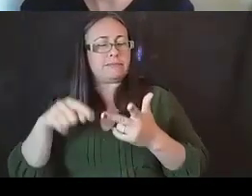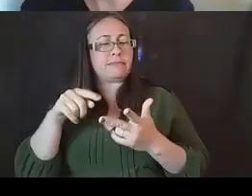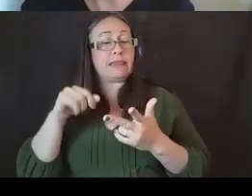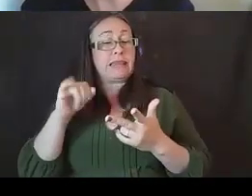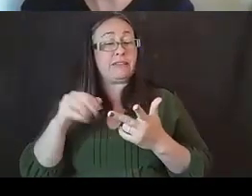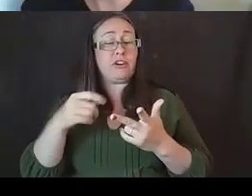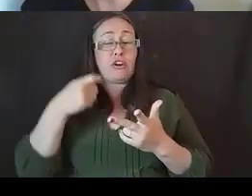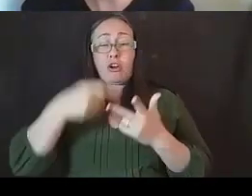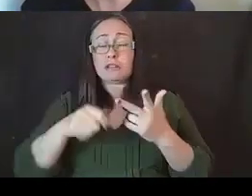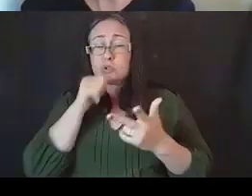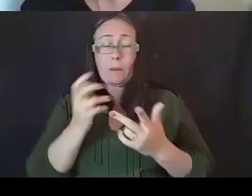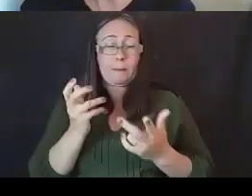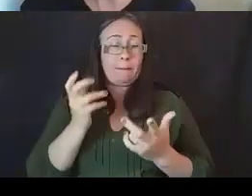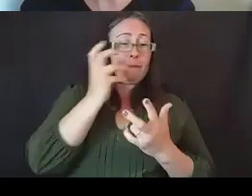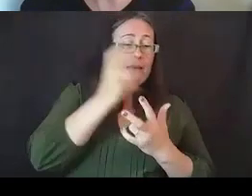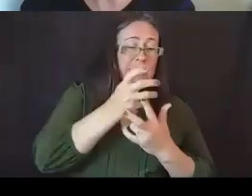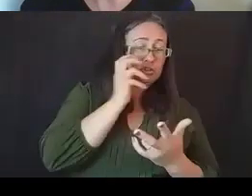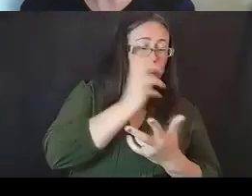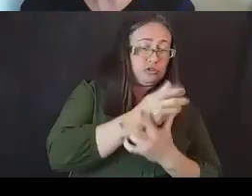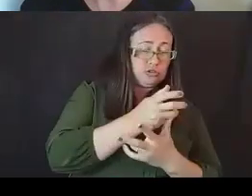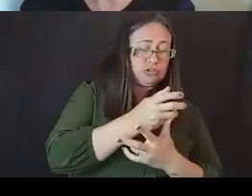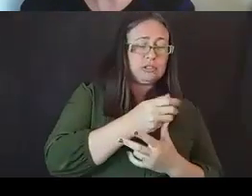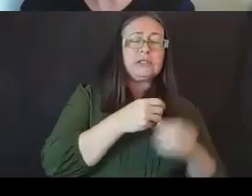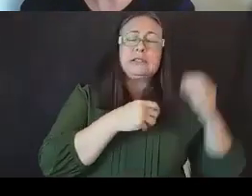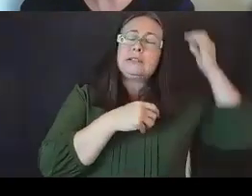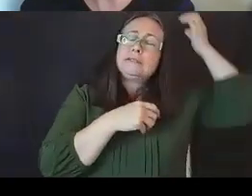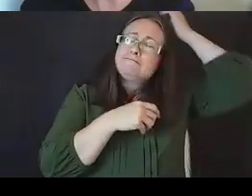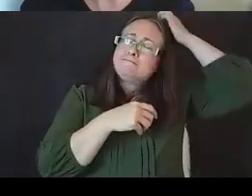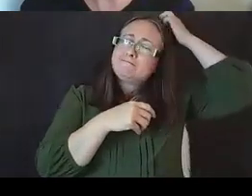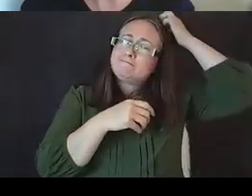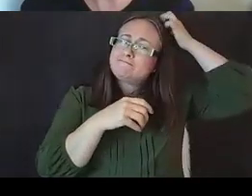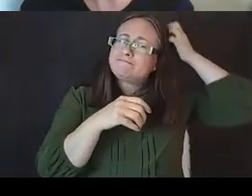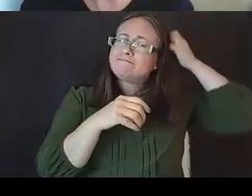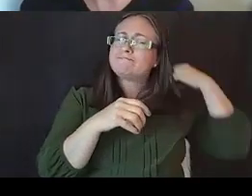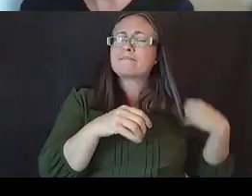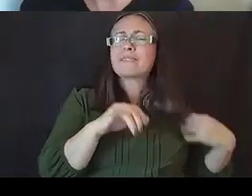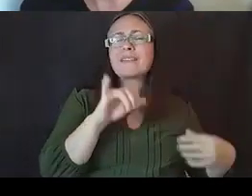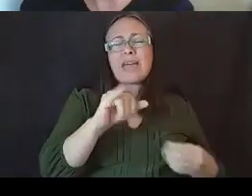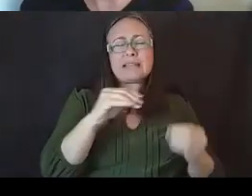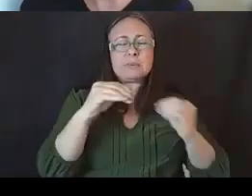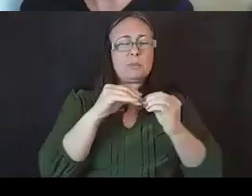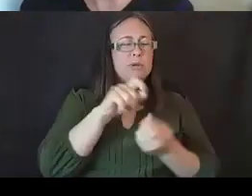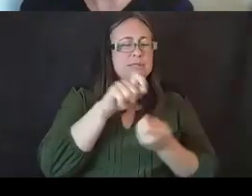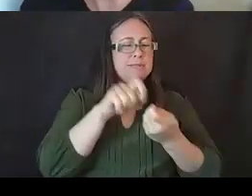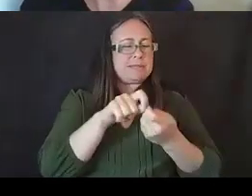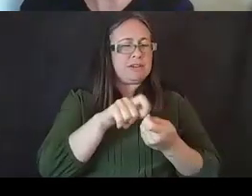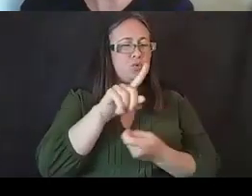with summing the individual things, that's really a more specific question, oftentimes we would just say